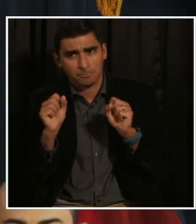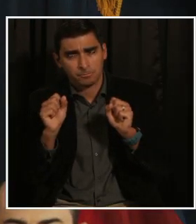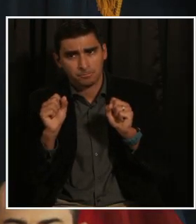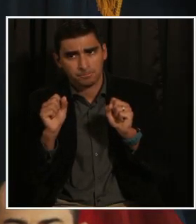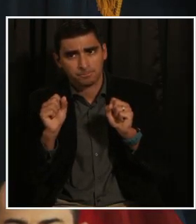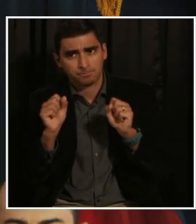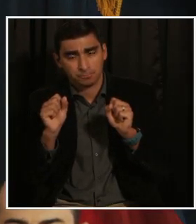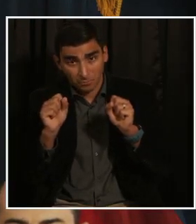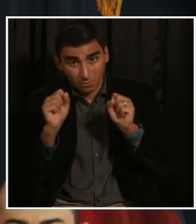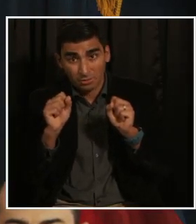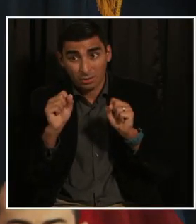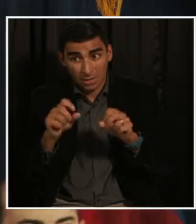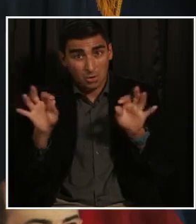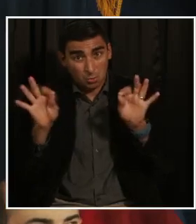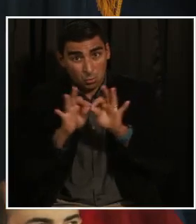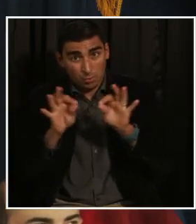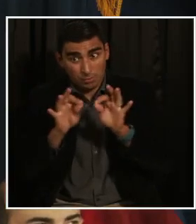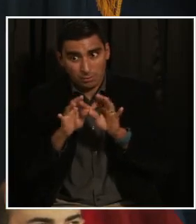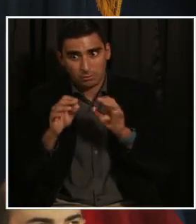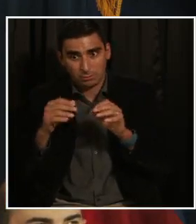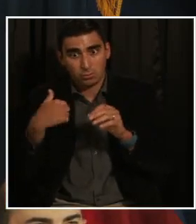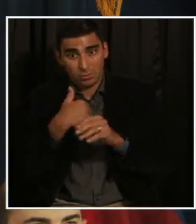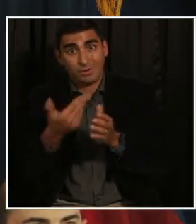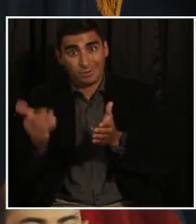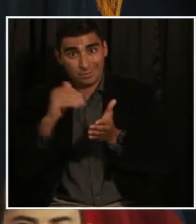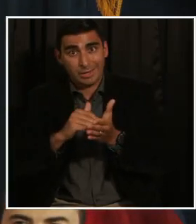precautions people might have been taking um in previous waves